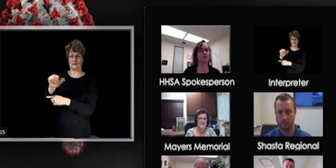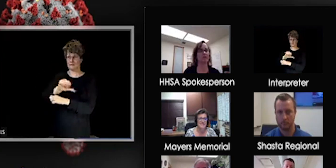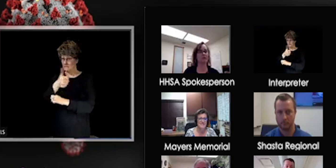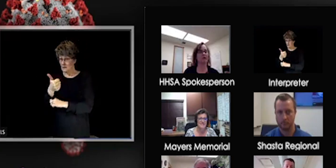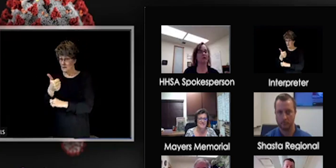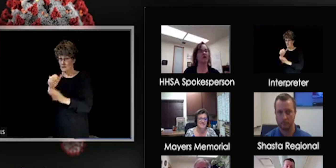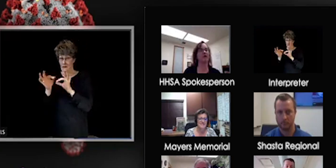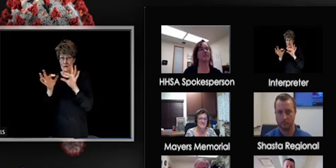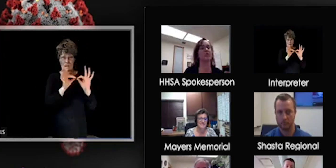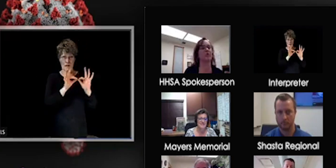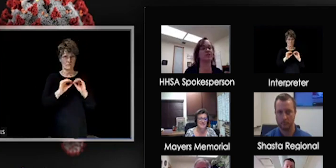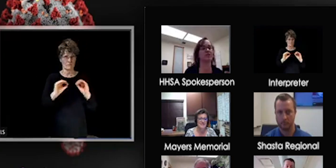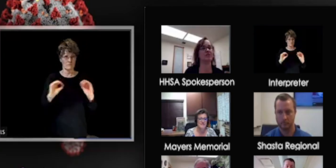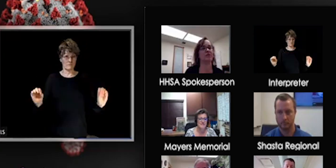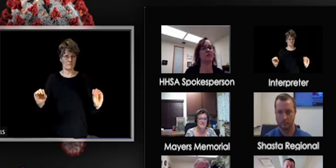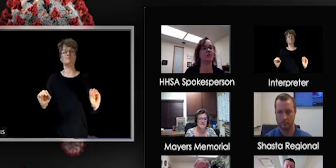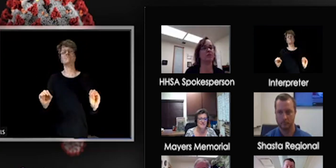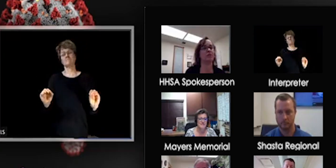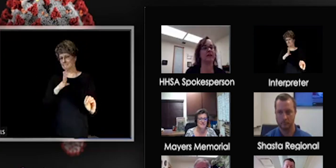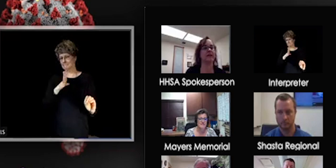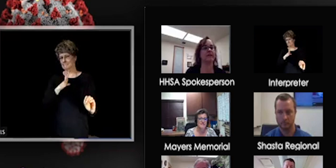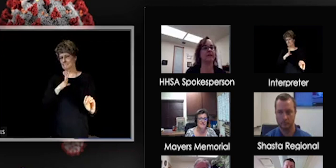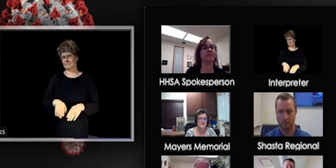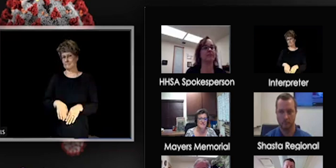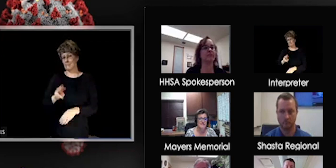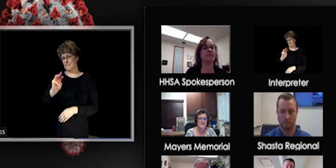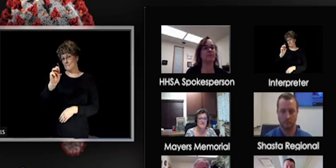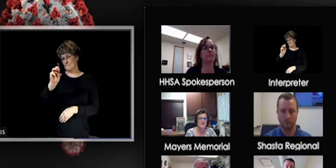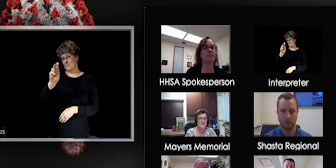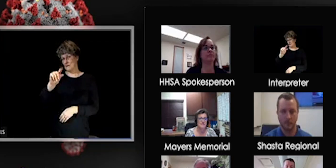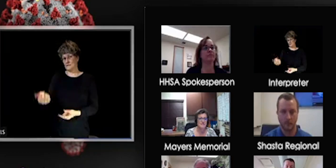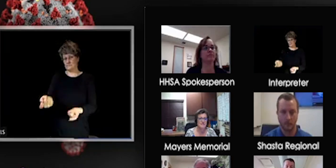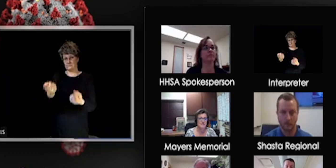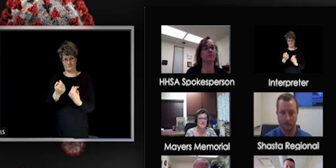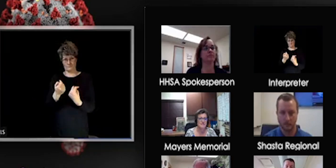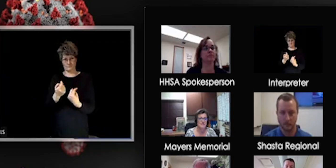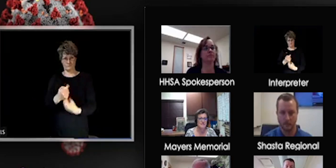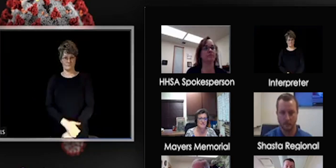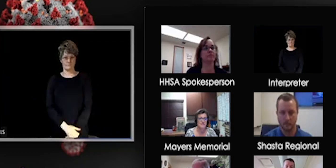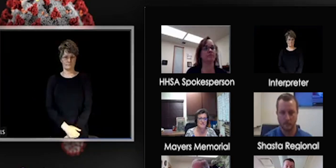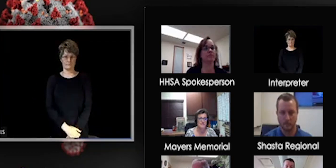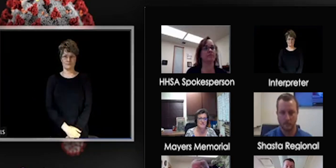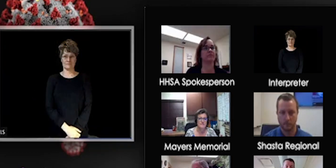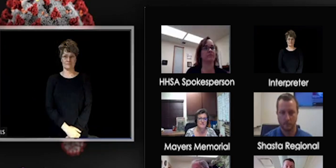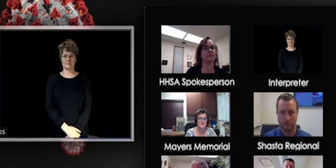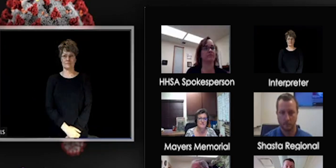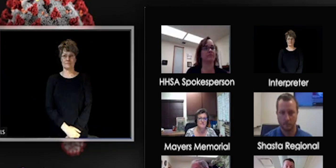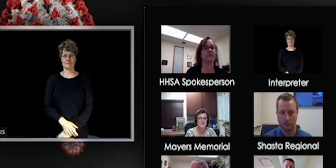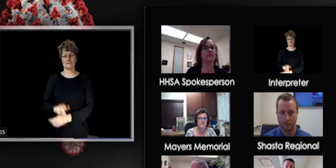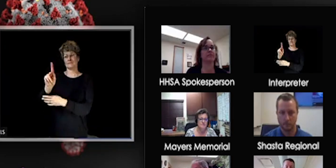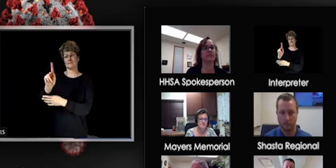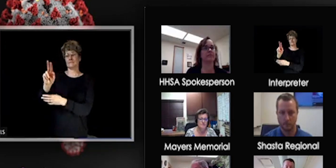to questions from the media. Well, could I share first that I never knew